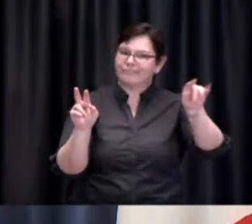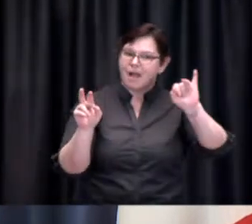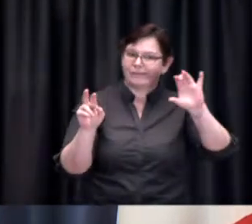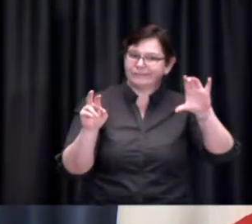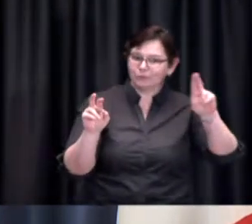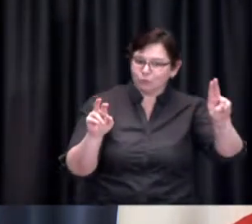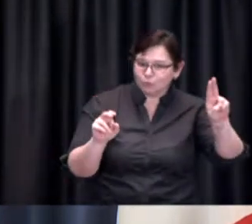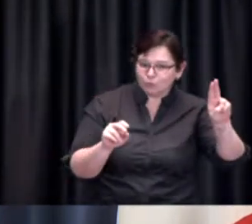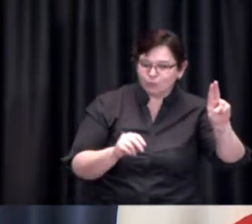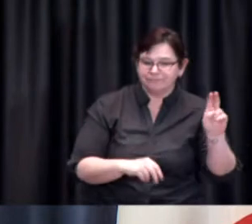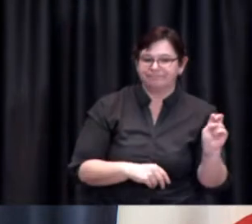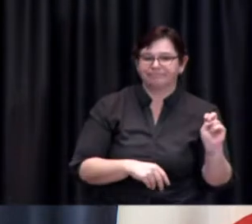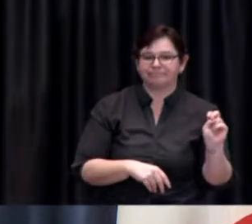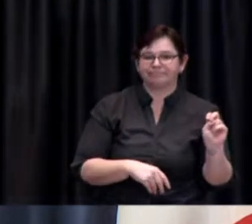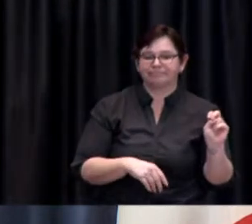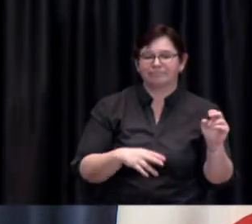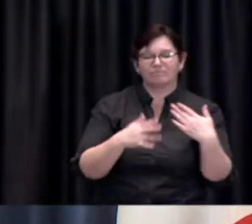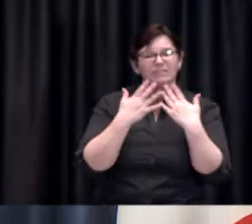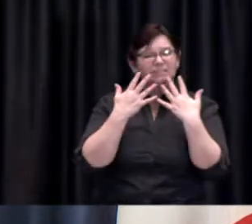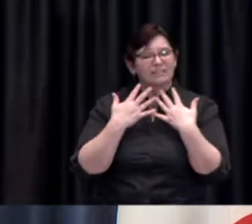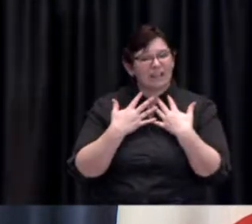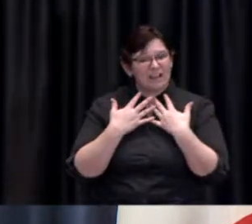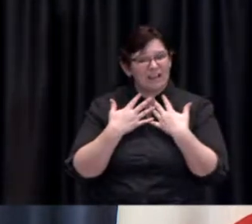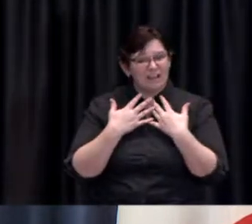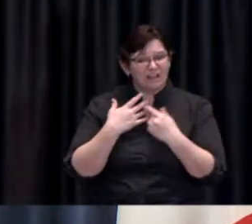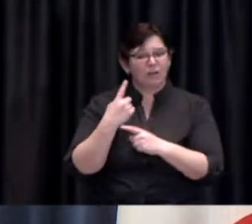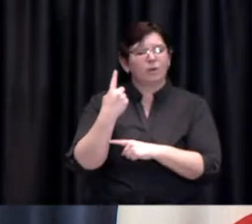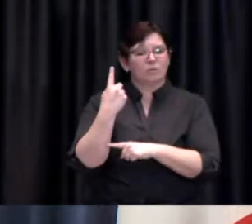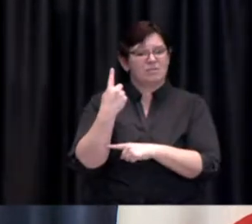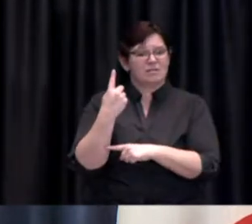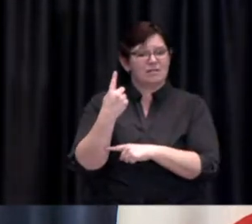Sadly, I'm reporting one additional death.